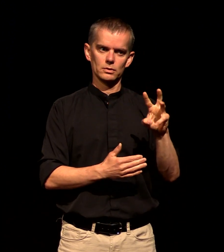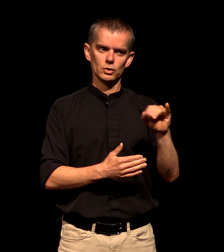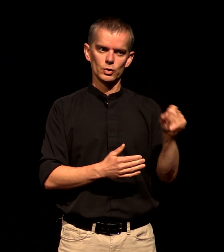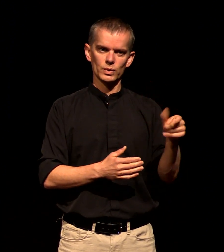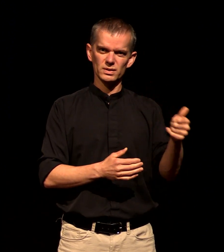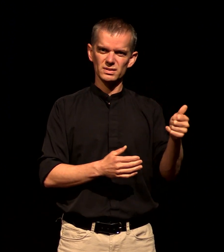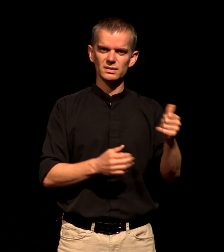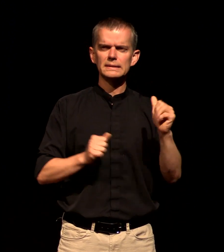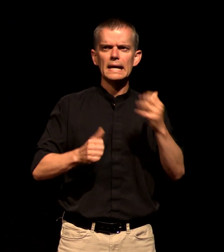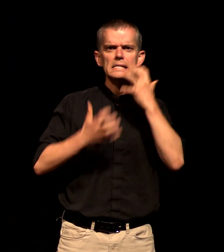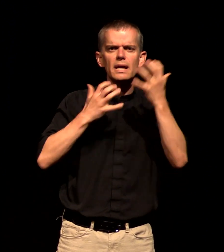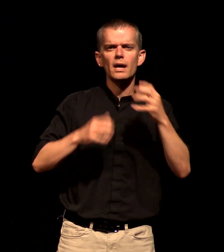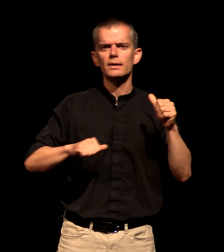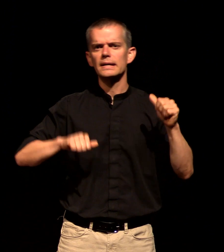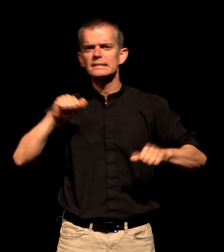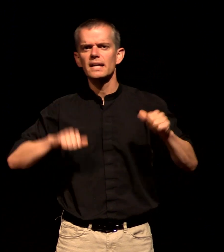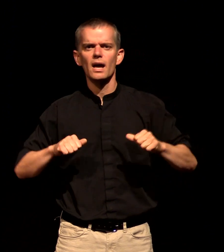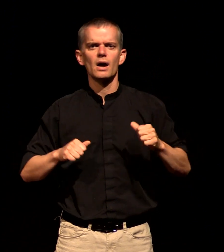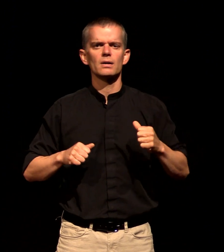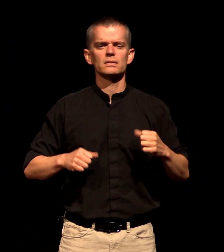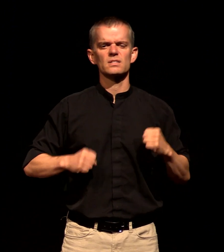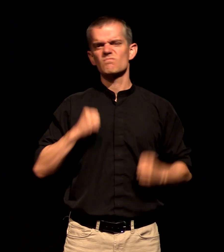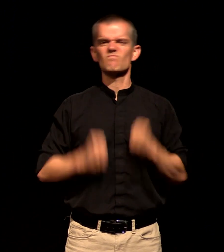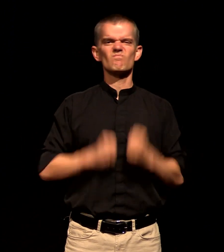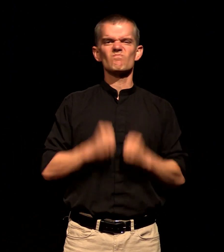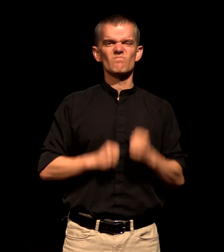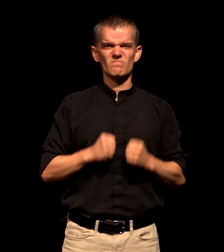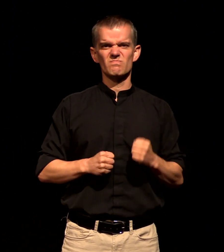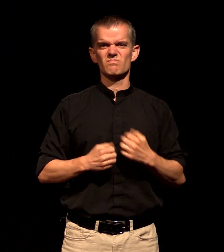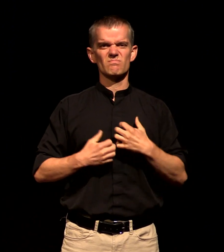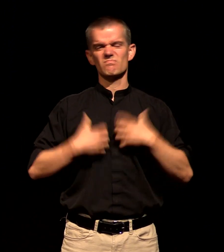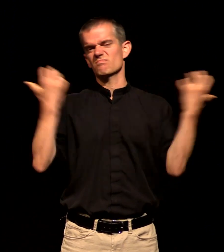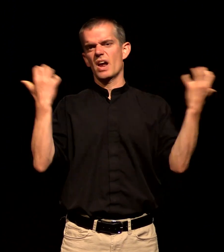kick at God with angry violence. This is a part of healthy grief